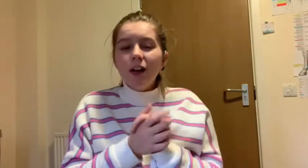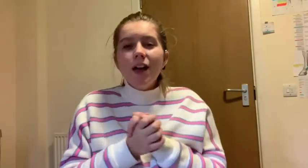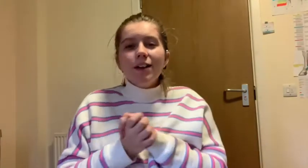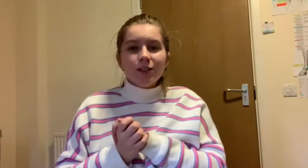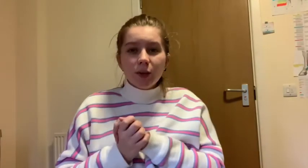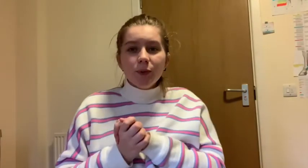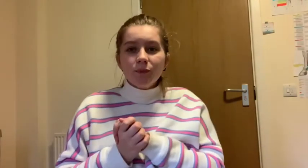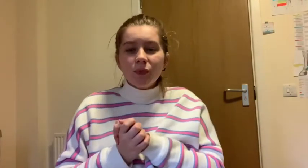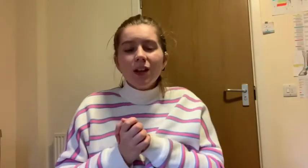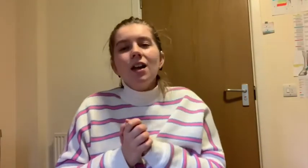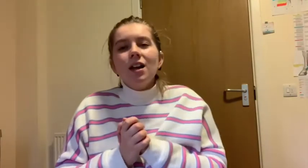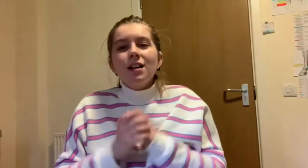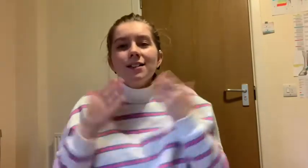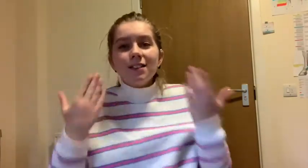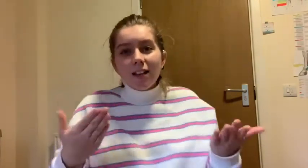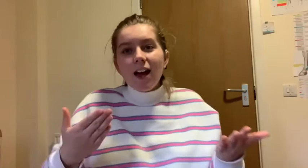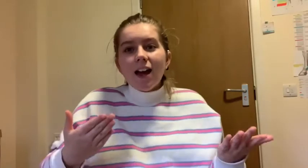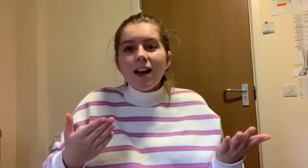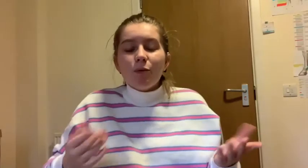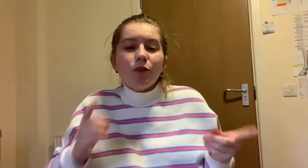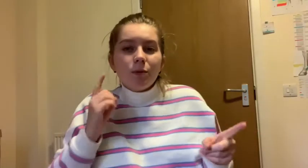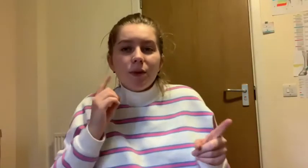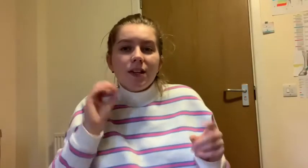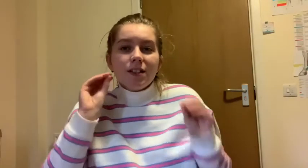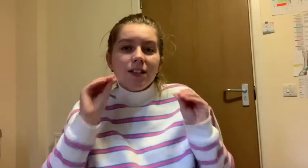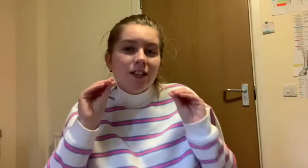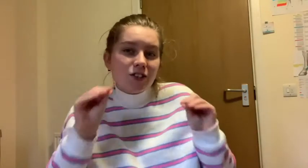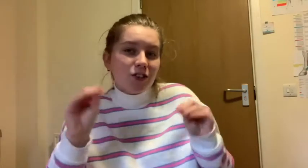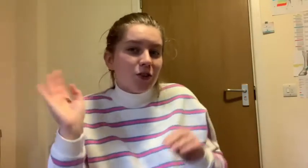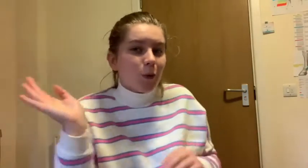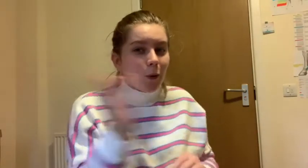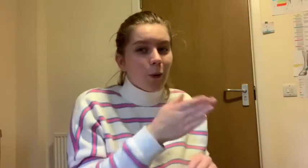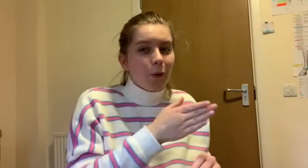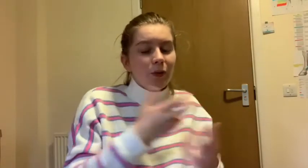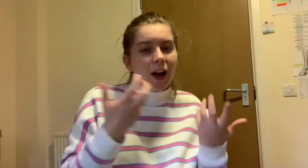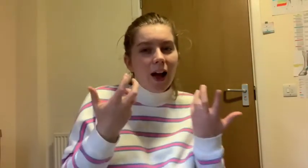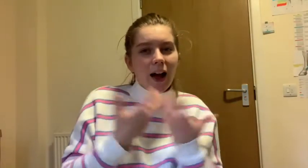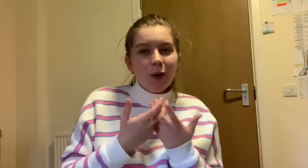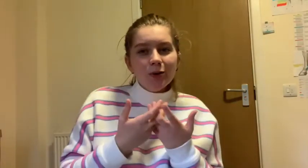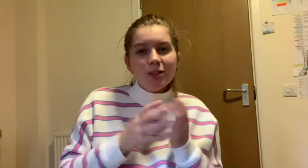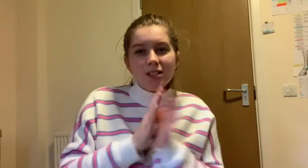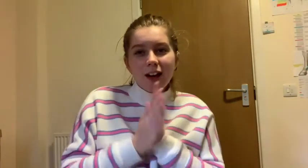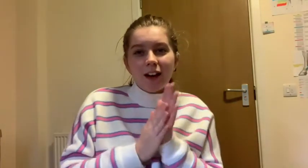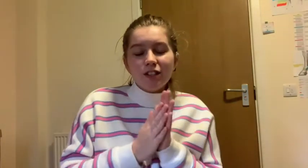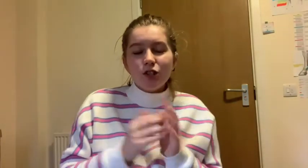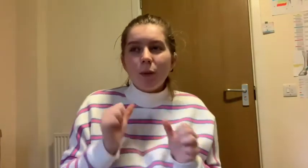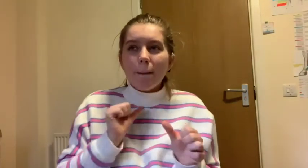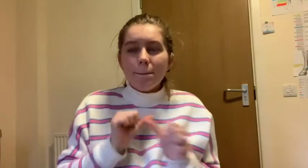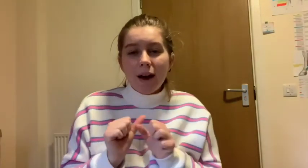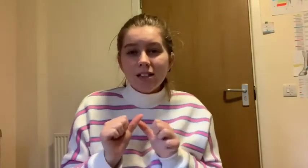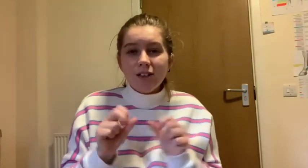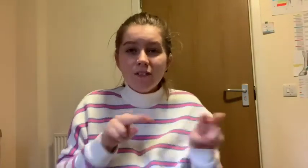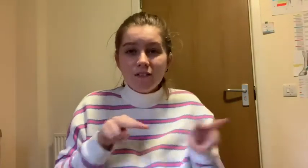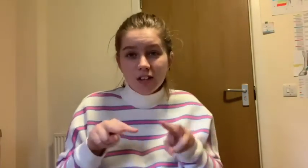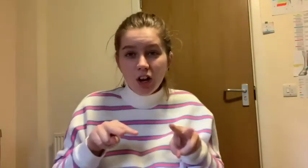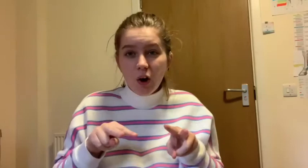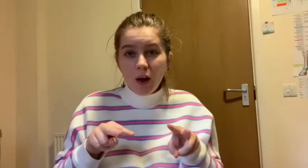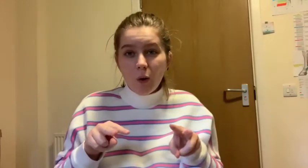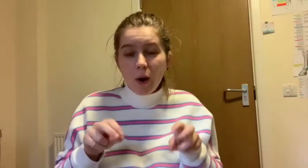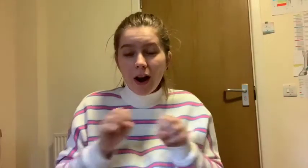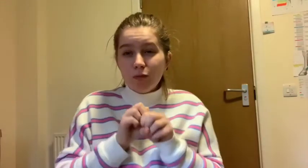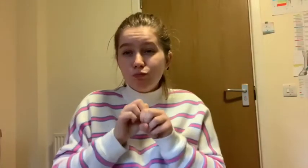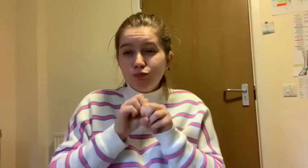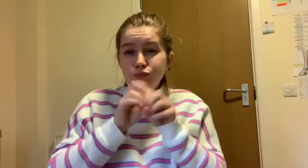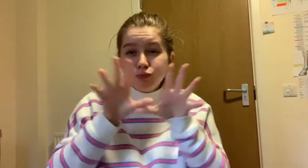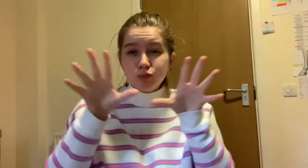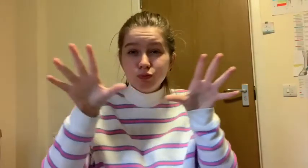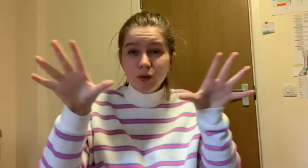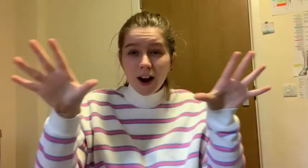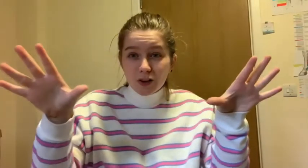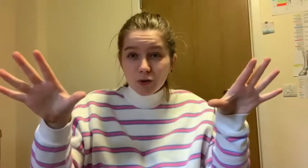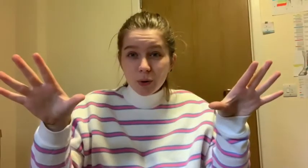Today I am going to be teaching you all how to sign to my best video that went viral.